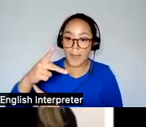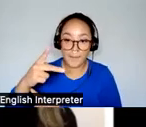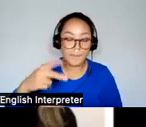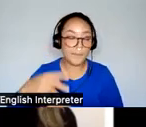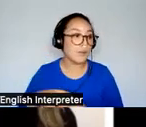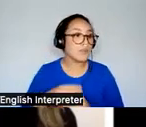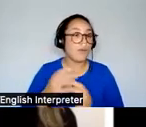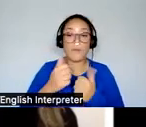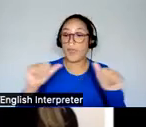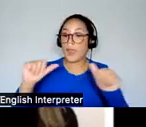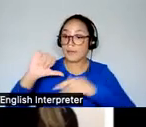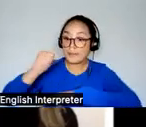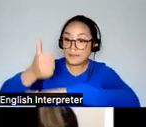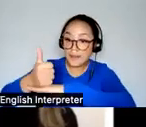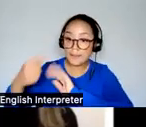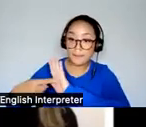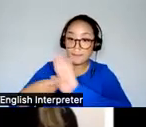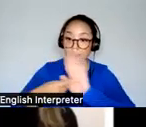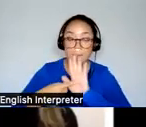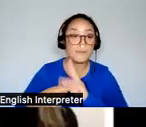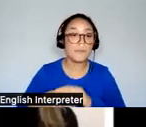structures, stages inflatables.